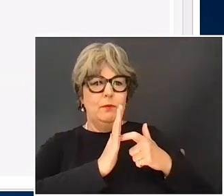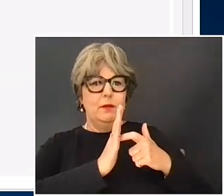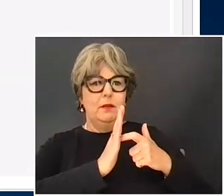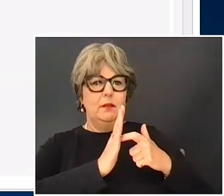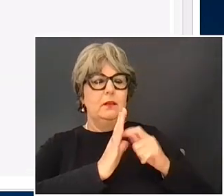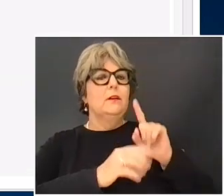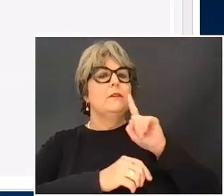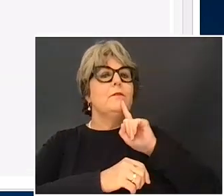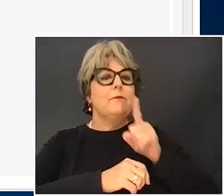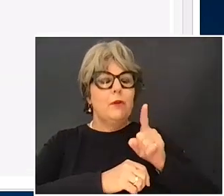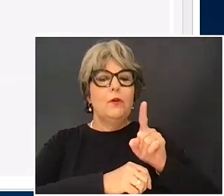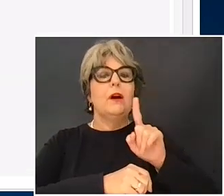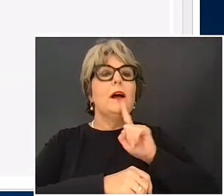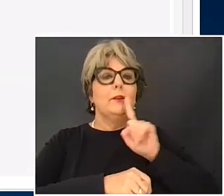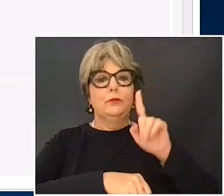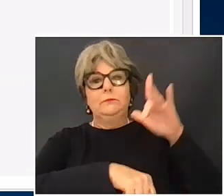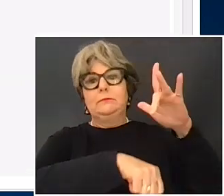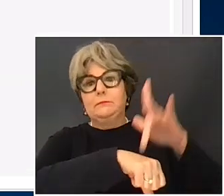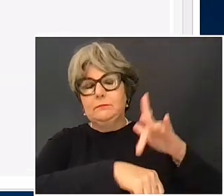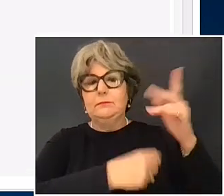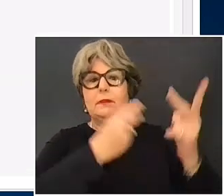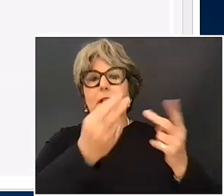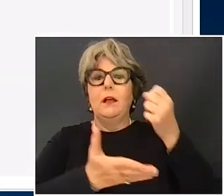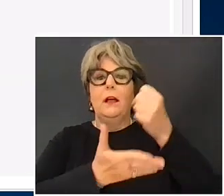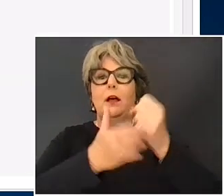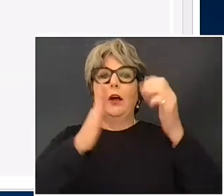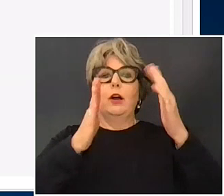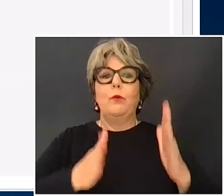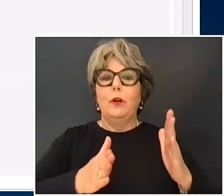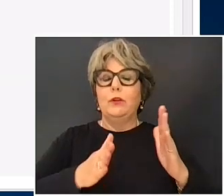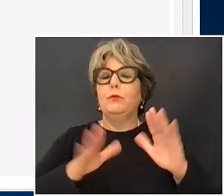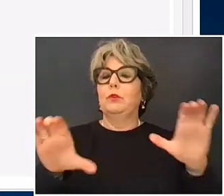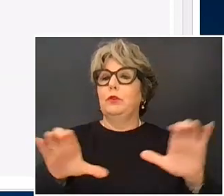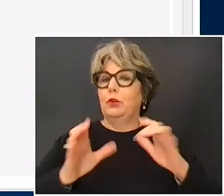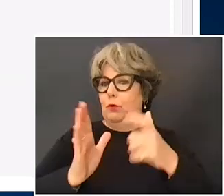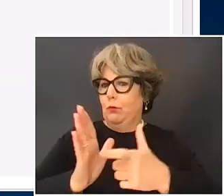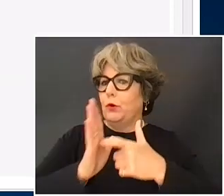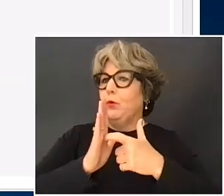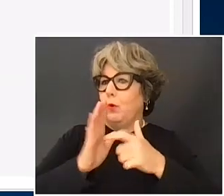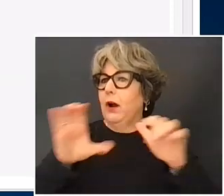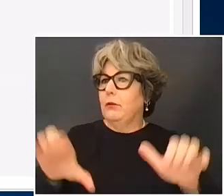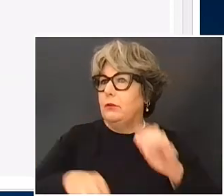visit. Accreditors will do what we are required to do and we will arrange to